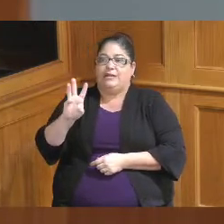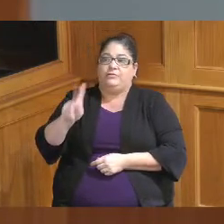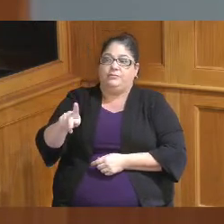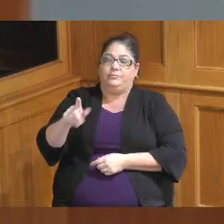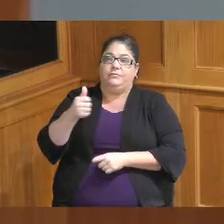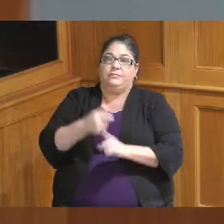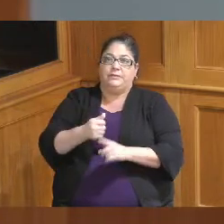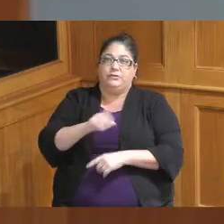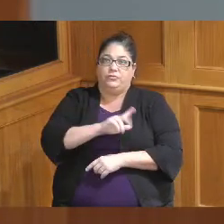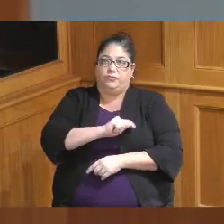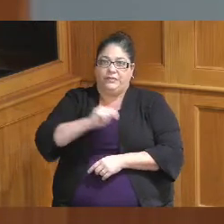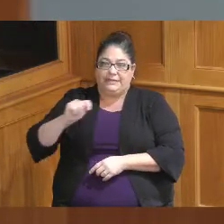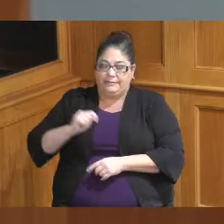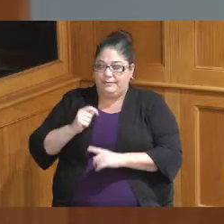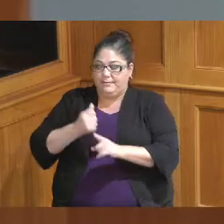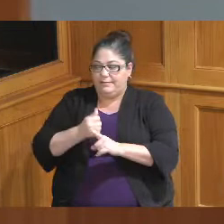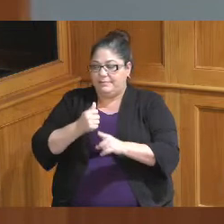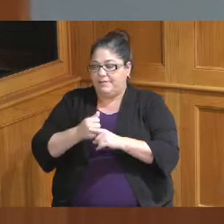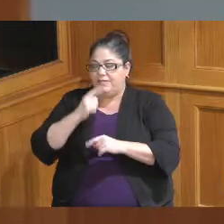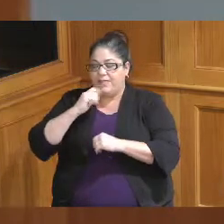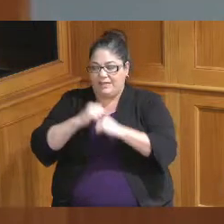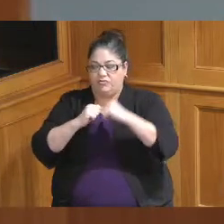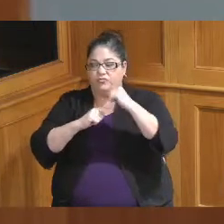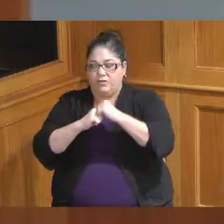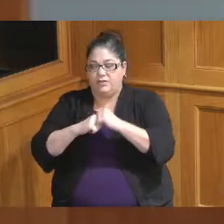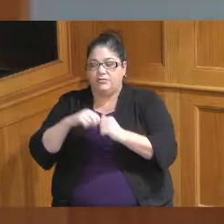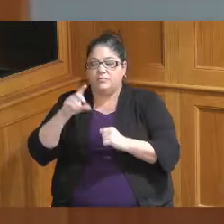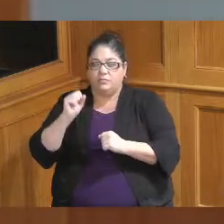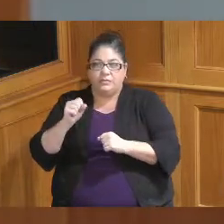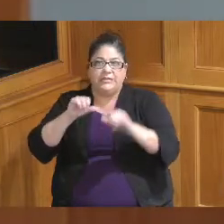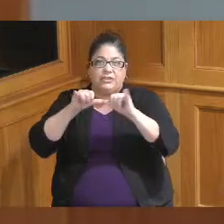support of this particular infrastructure we did County Engineer office made improvements to this